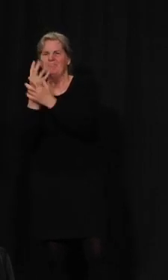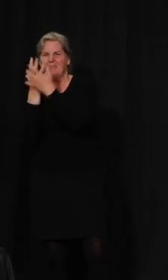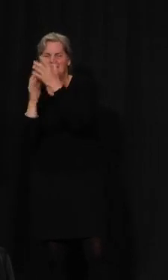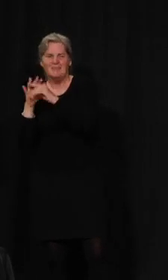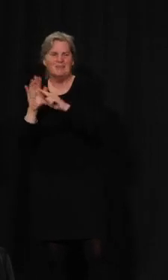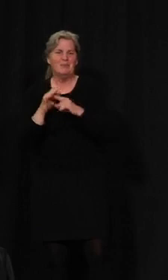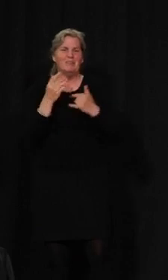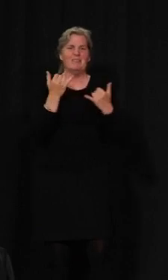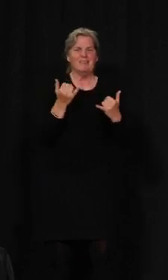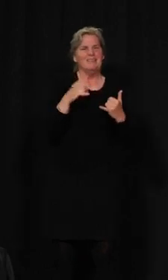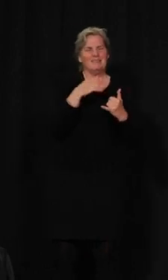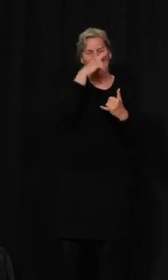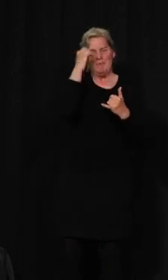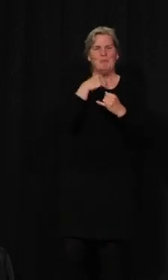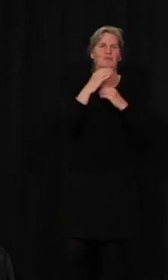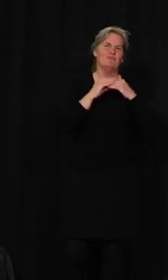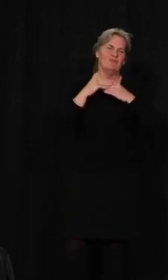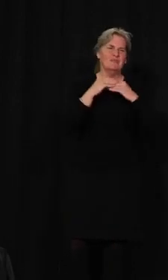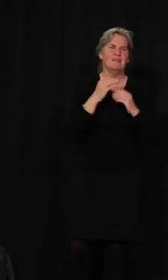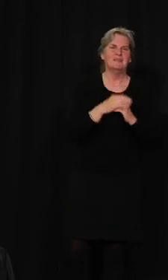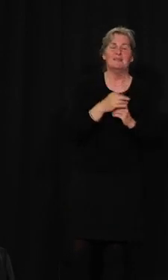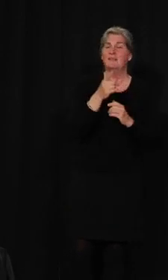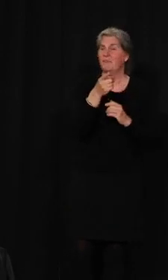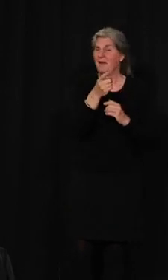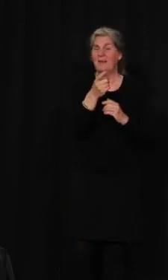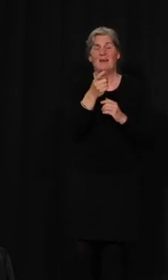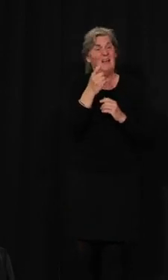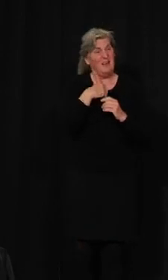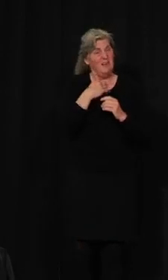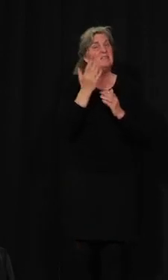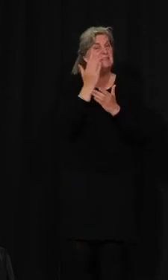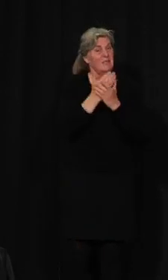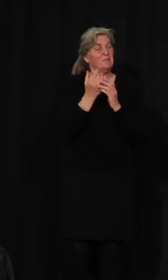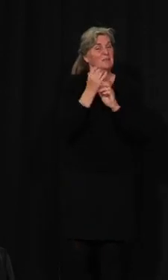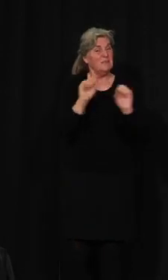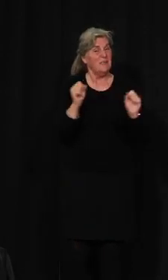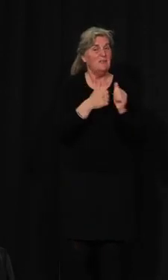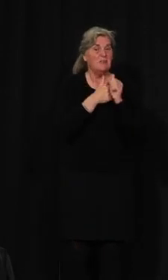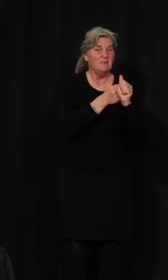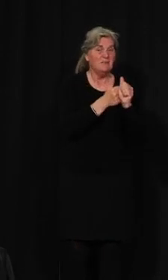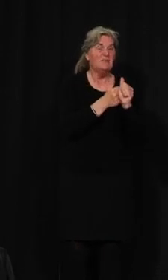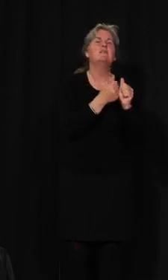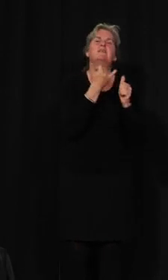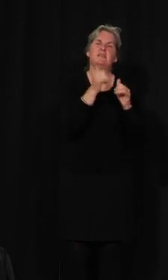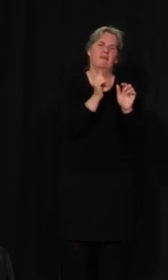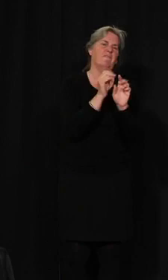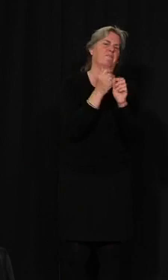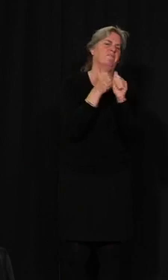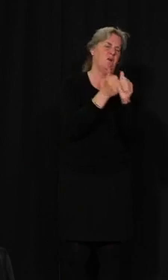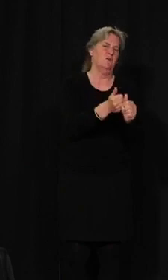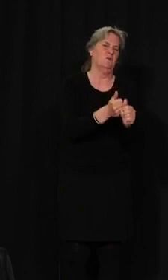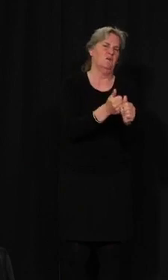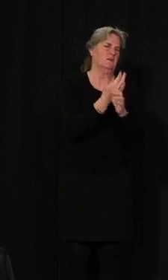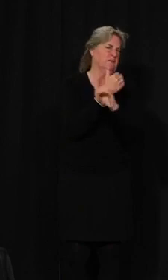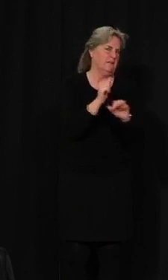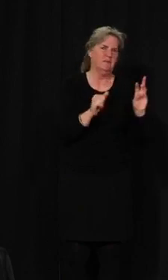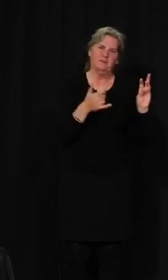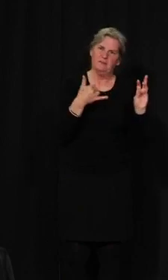practices we cannot let up on. The Safe Six need to stay, and those are the rules we cannot lt